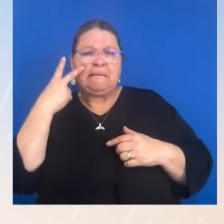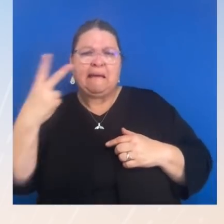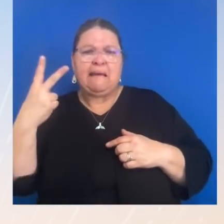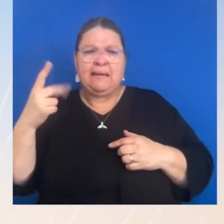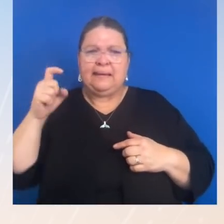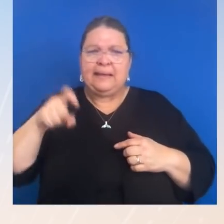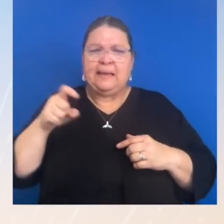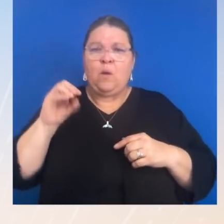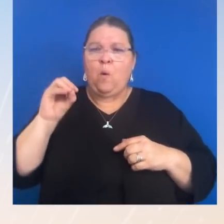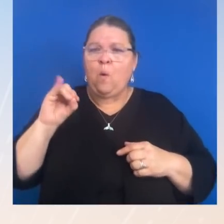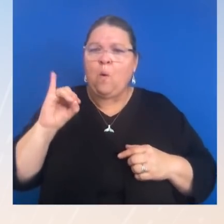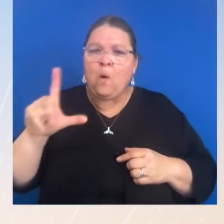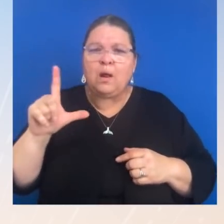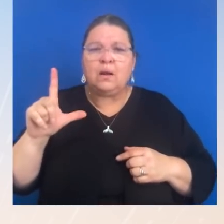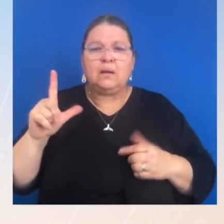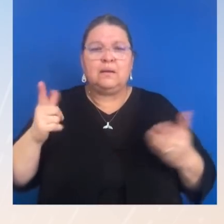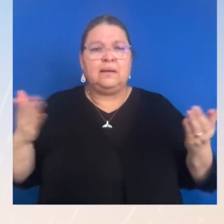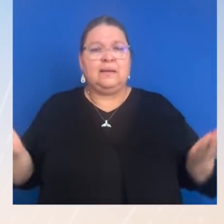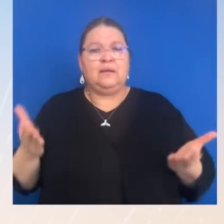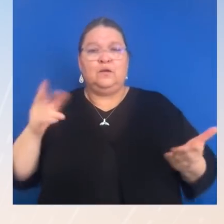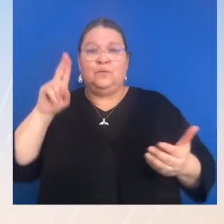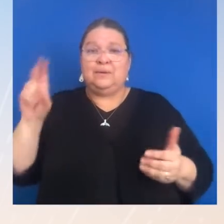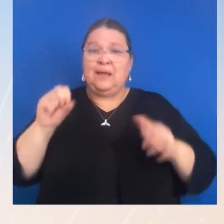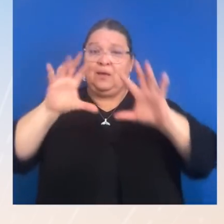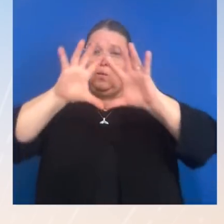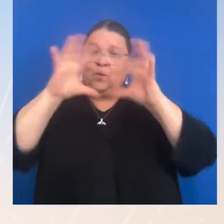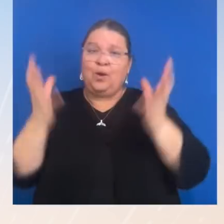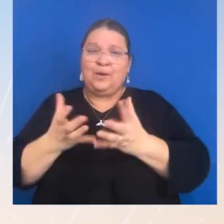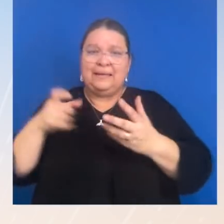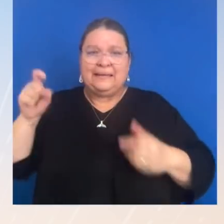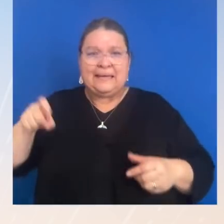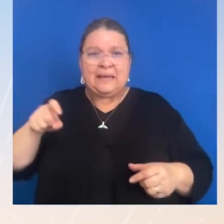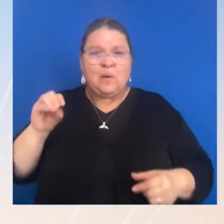This must have been why they went this weekend." Ms. Psaki: Well, the issue of detainees